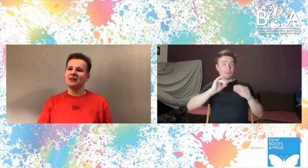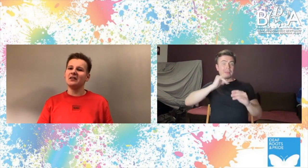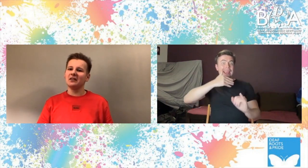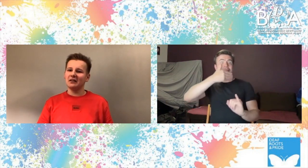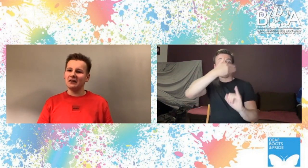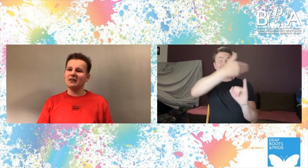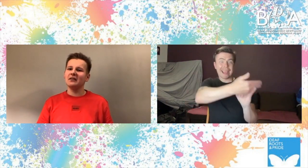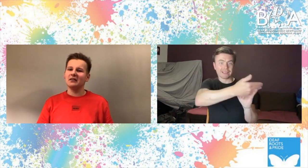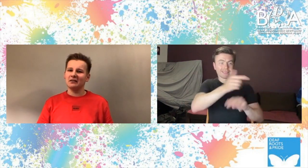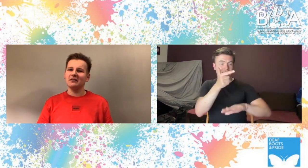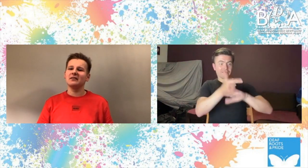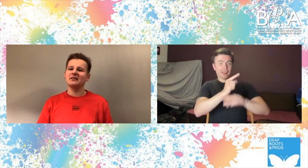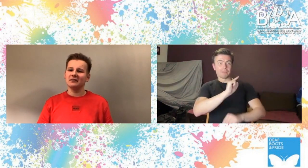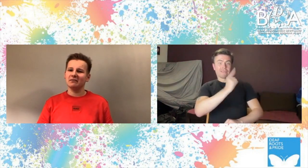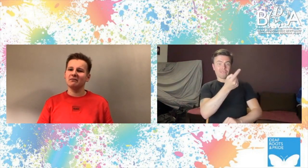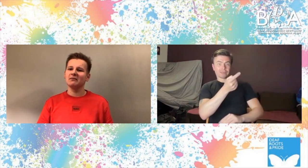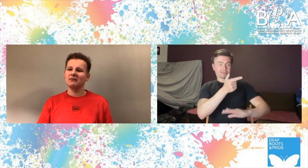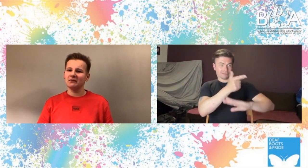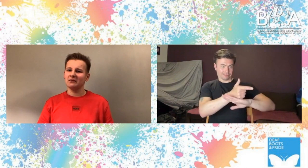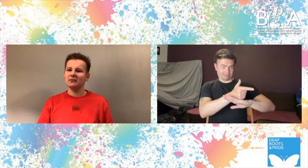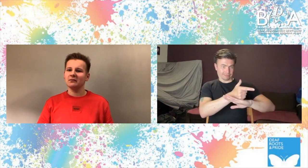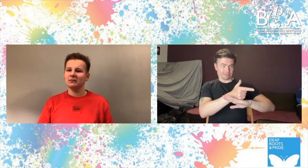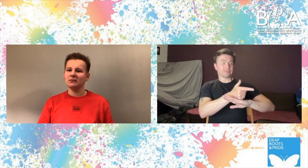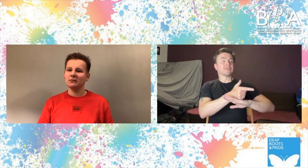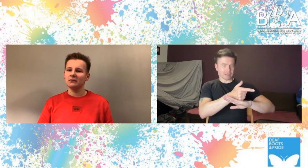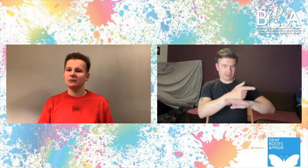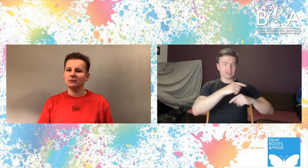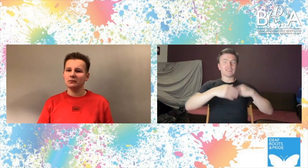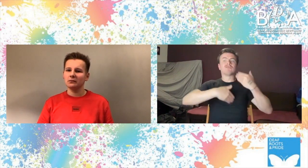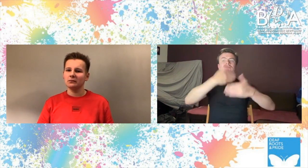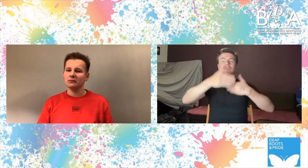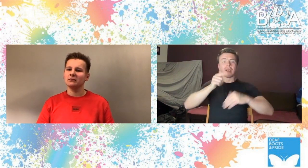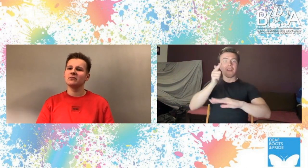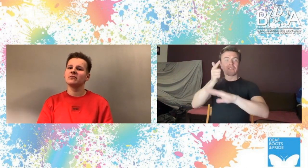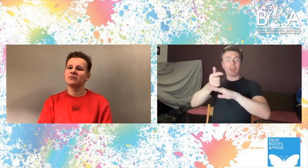so you might be filming the end of the film first, that might be the first bit